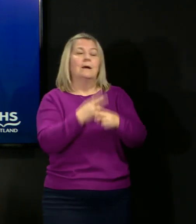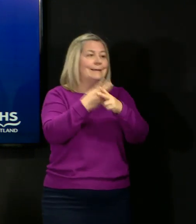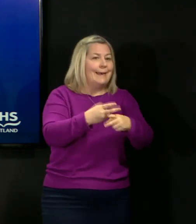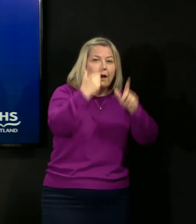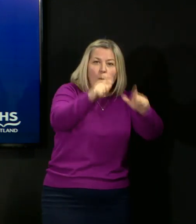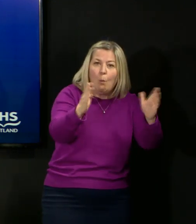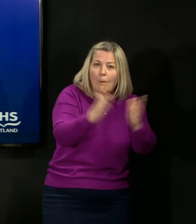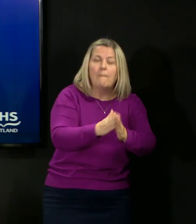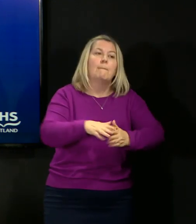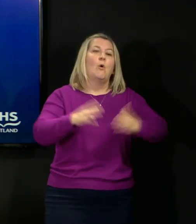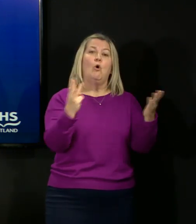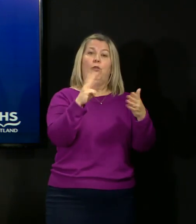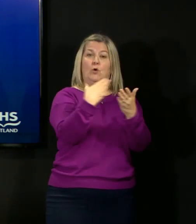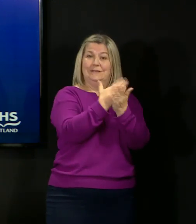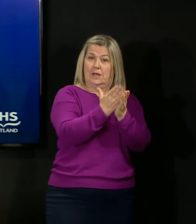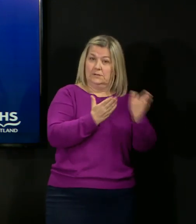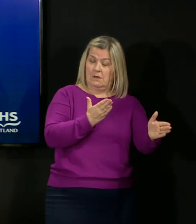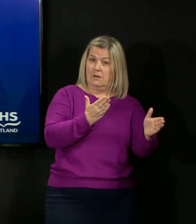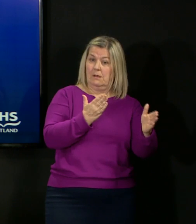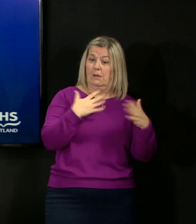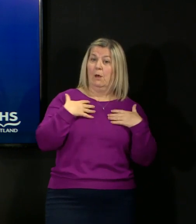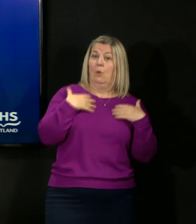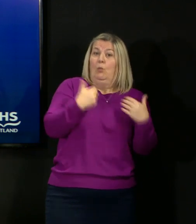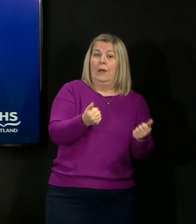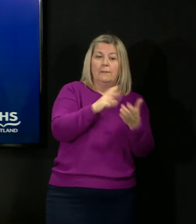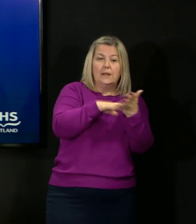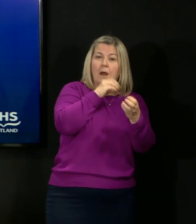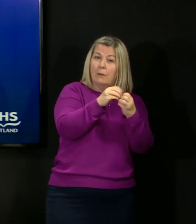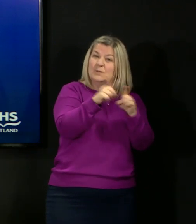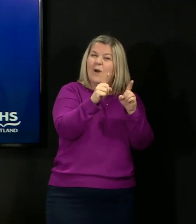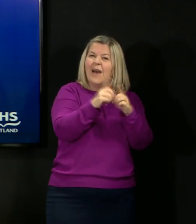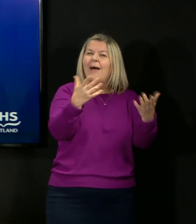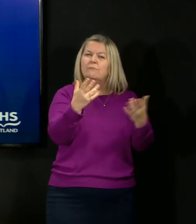sector, and wellbeing hubs with chill-out zones in various locations, and